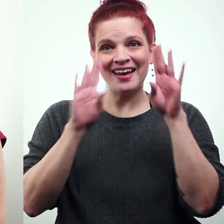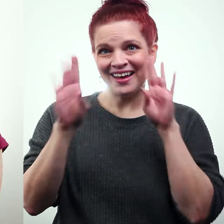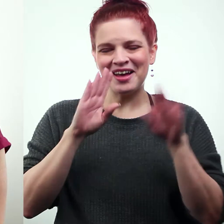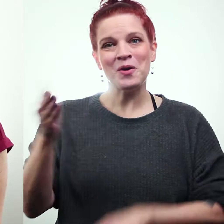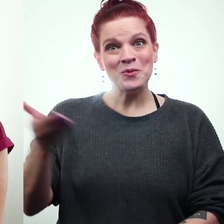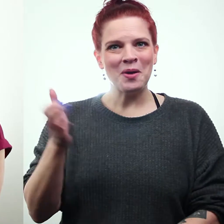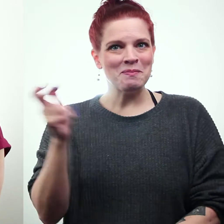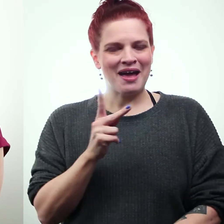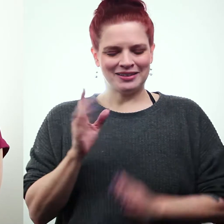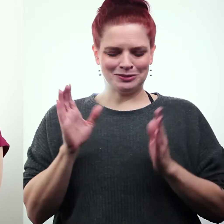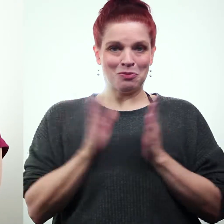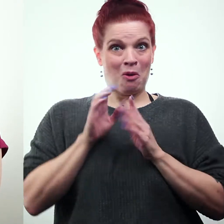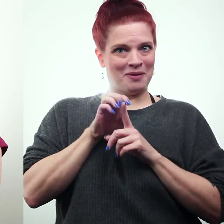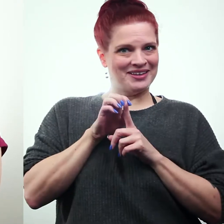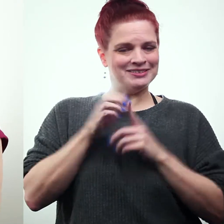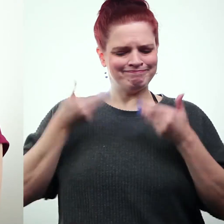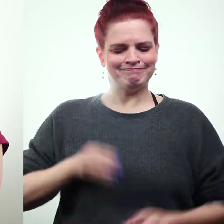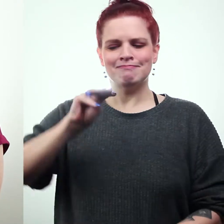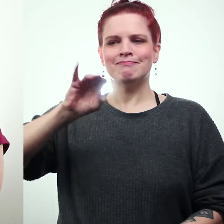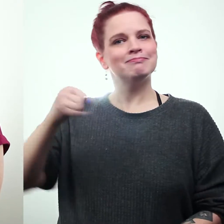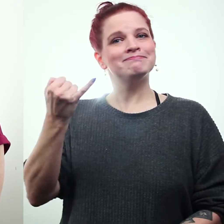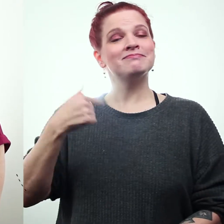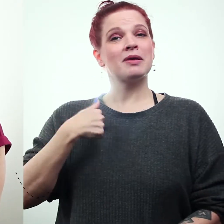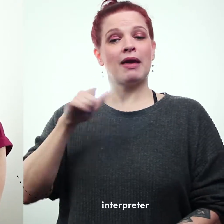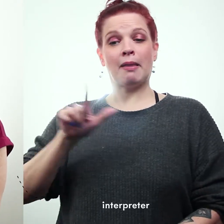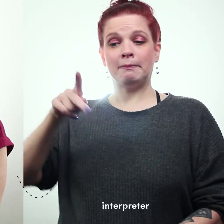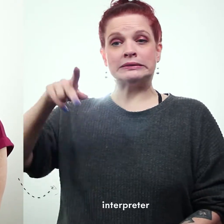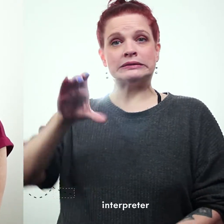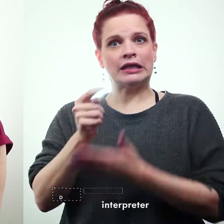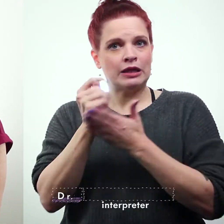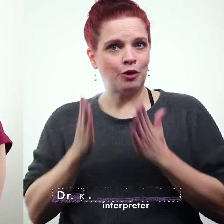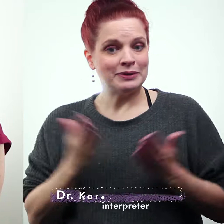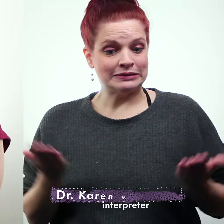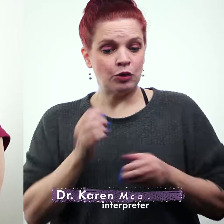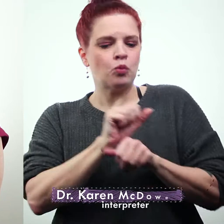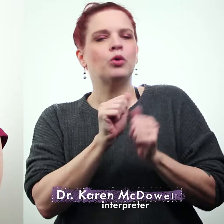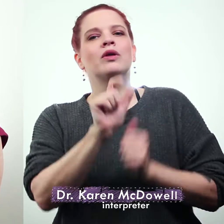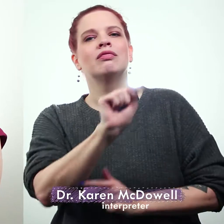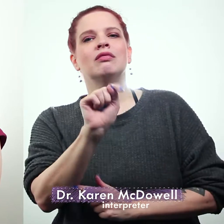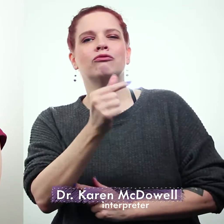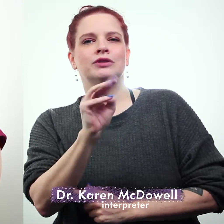Hi, everyone, welcome back to Small Bites, I'm Monique Champagne LPC therapist here with The Gracious Mind.